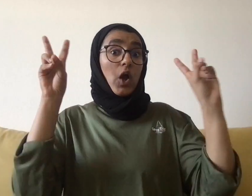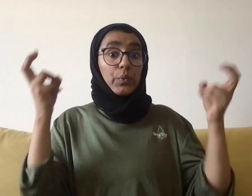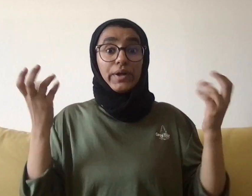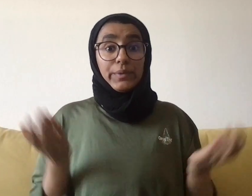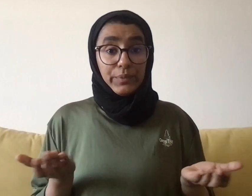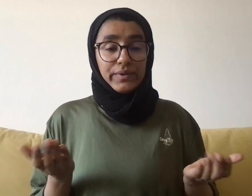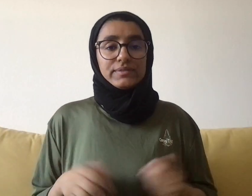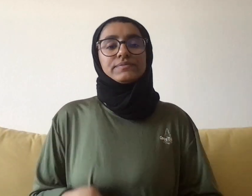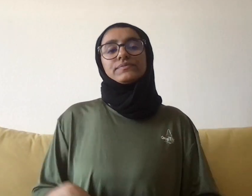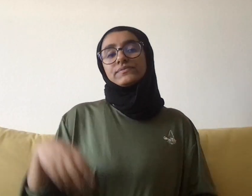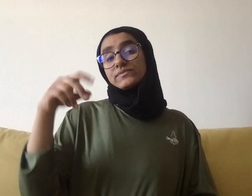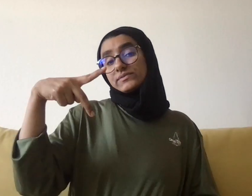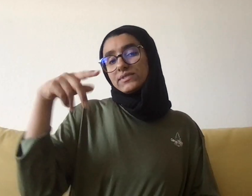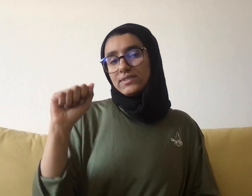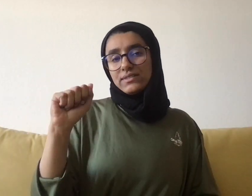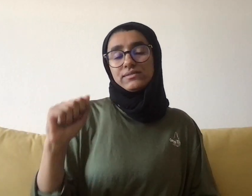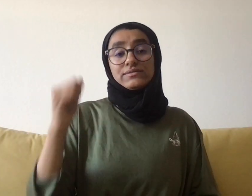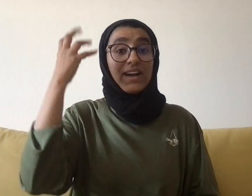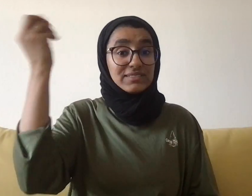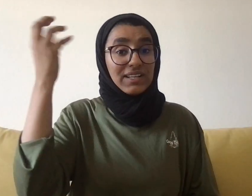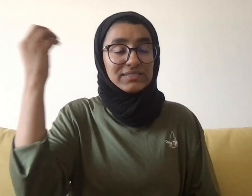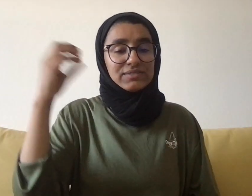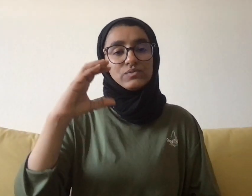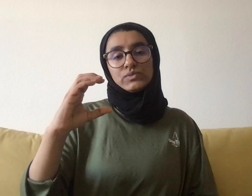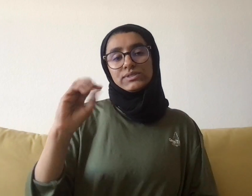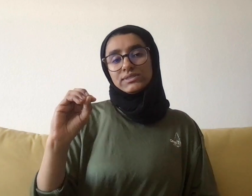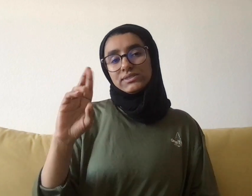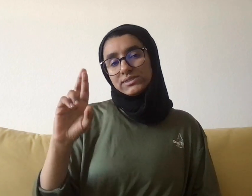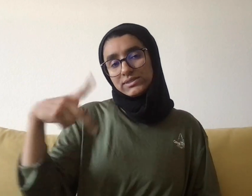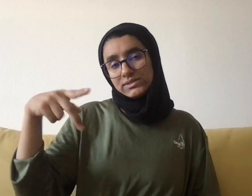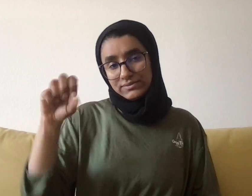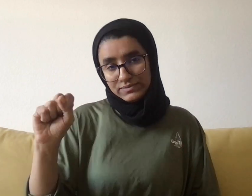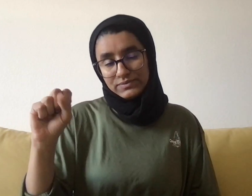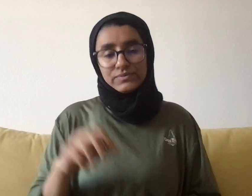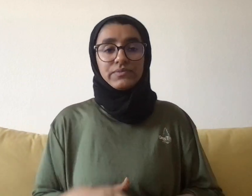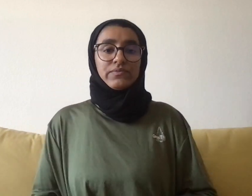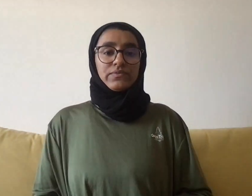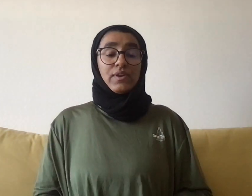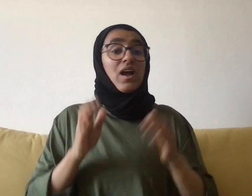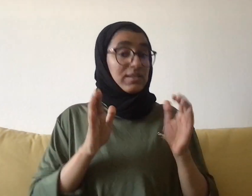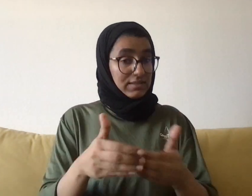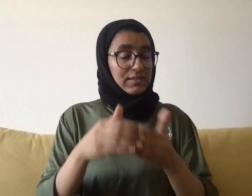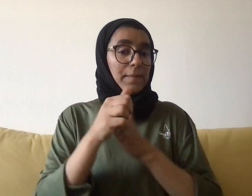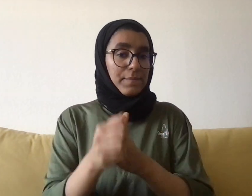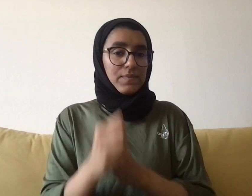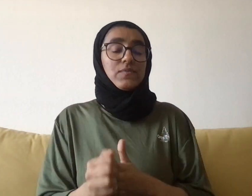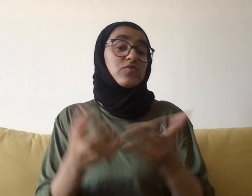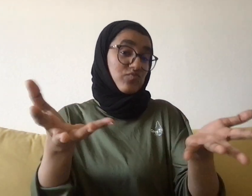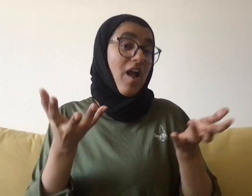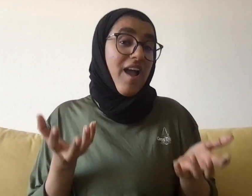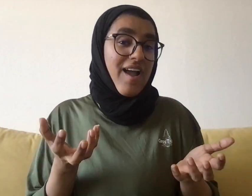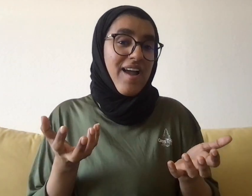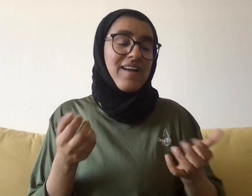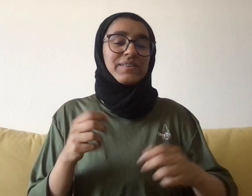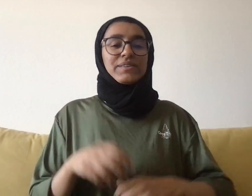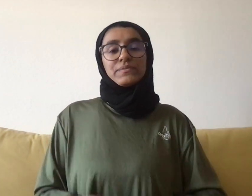The flyer is titled PA Outdoors Corps Crew Leaders wanted